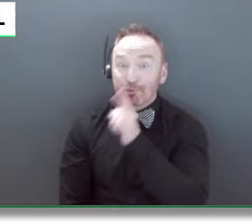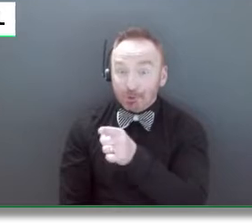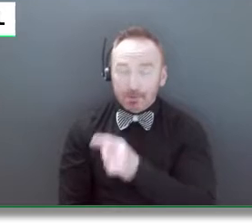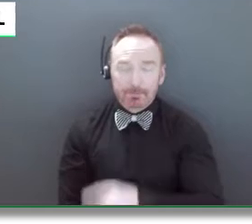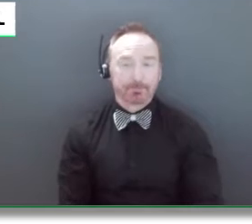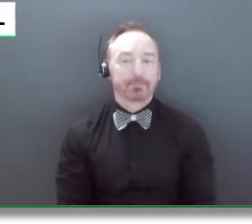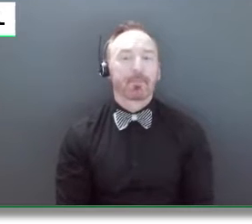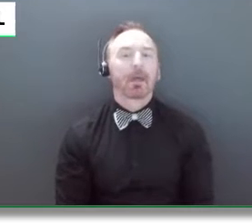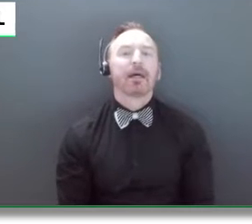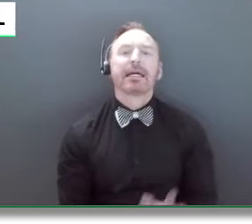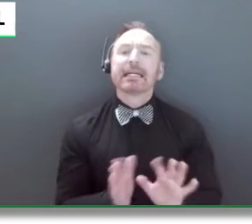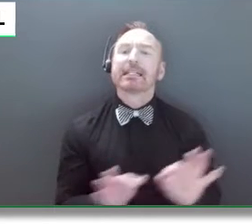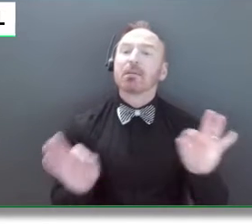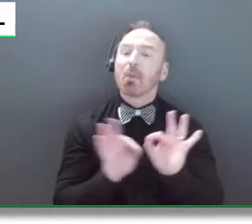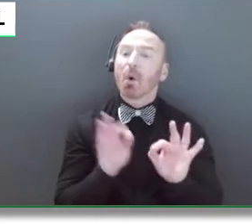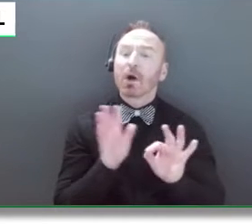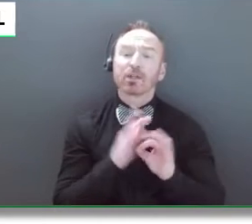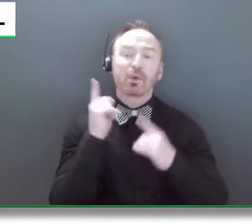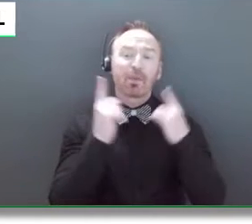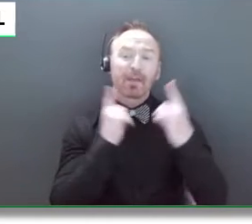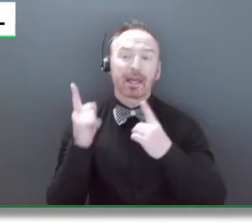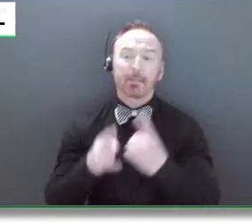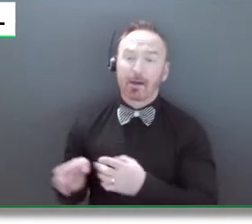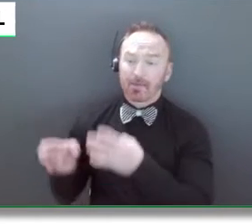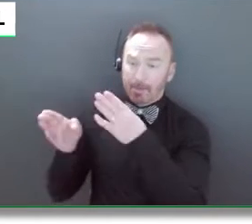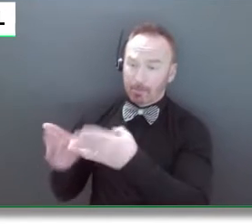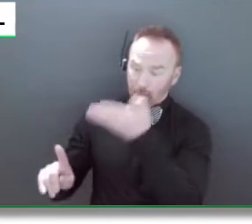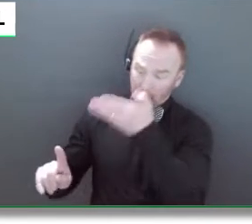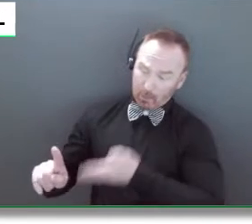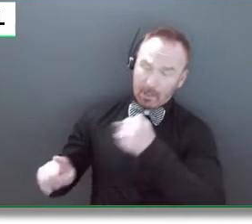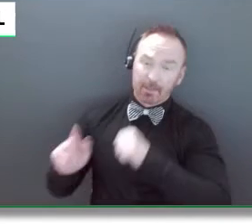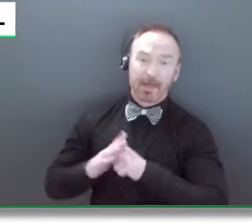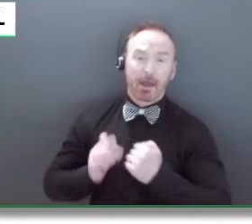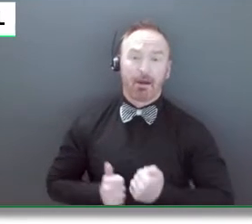experience of the person and so uh when people start out as children and